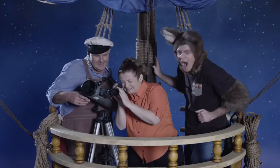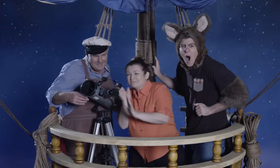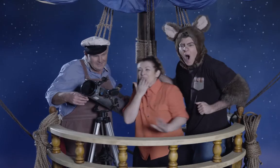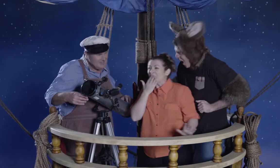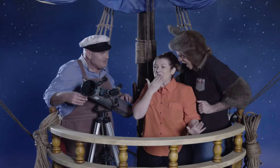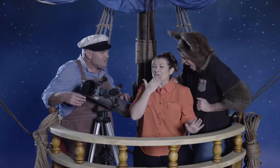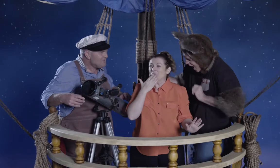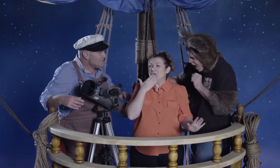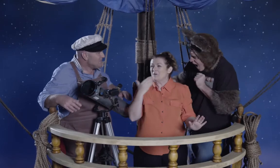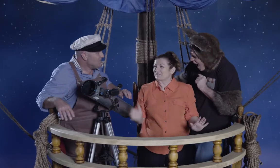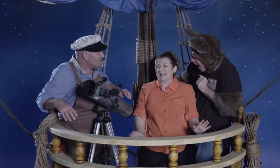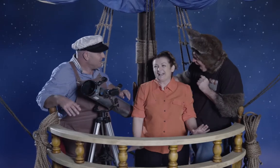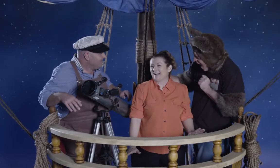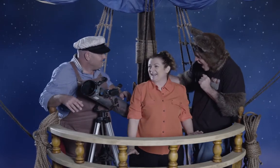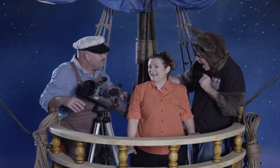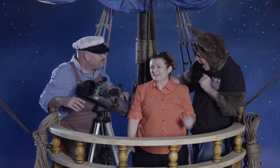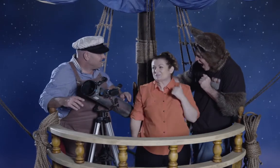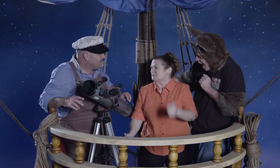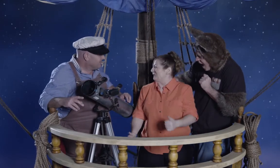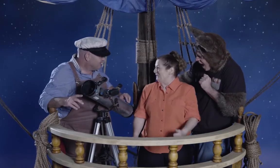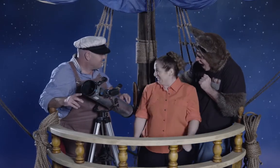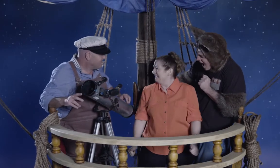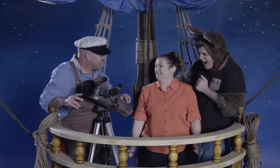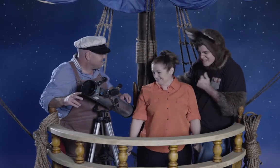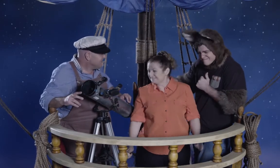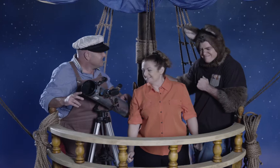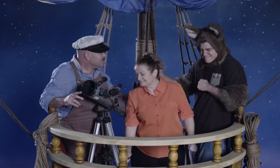Oh, it's beautiful. Thank you. Oh, this is great!